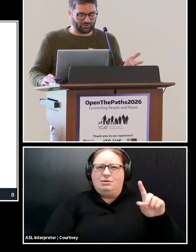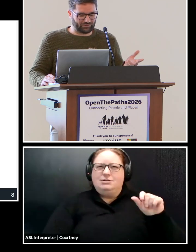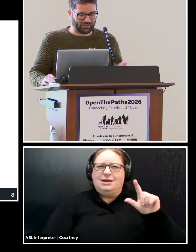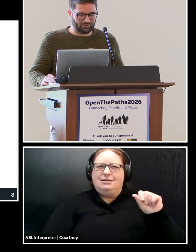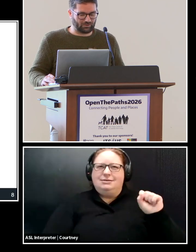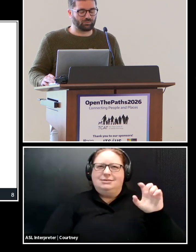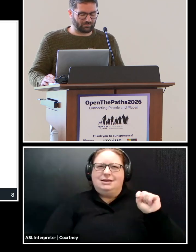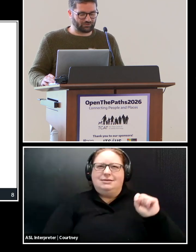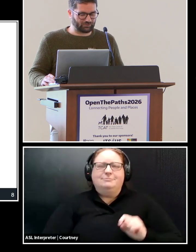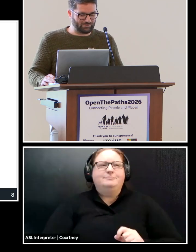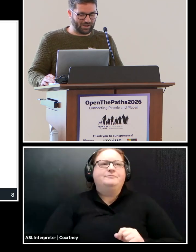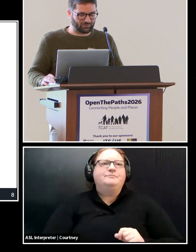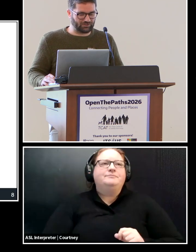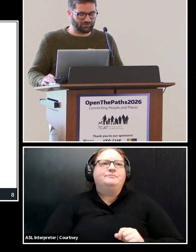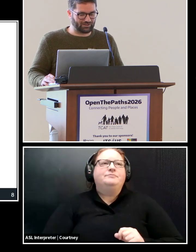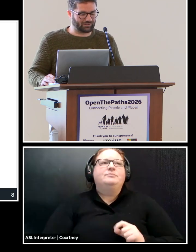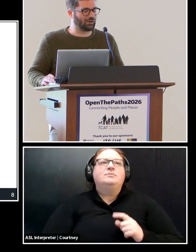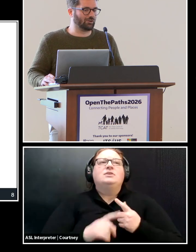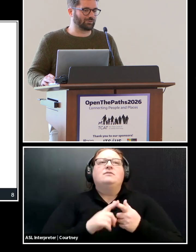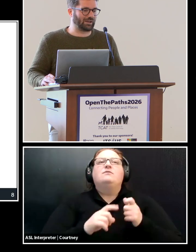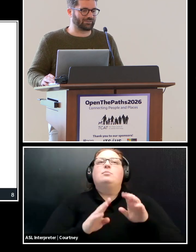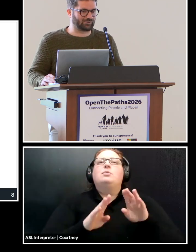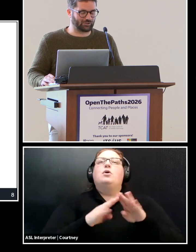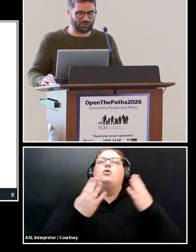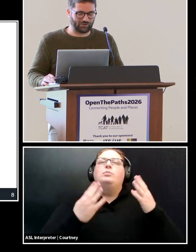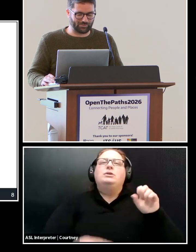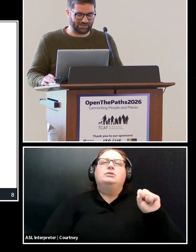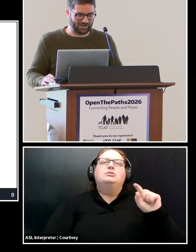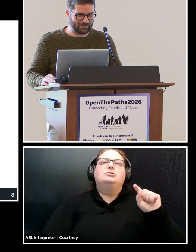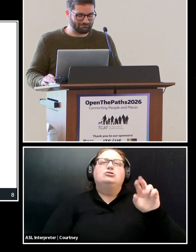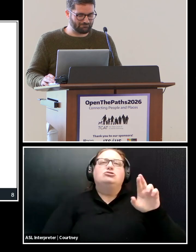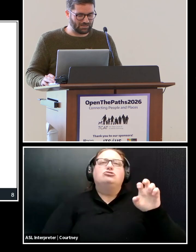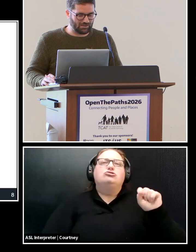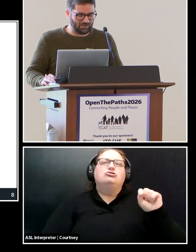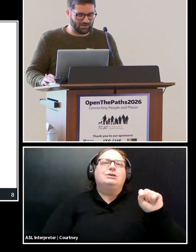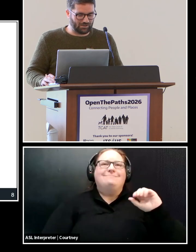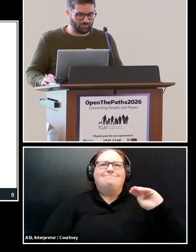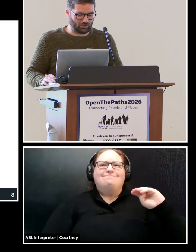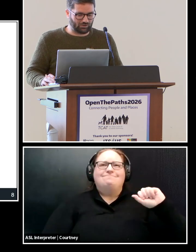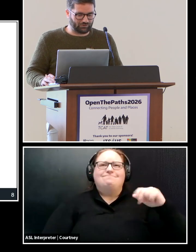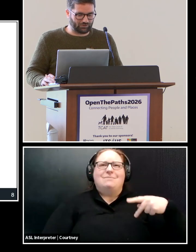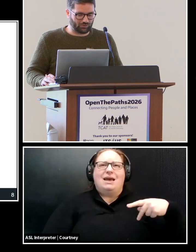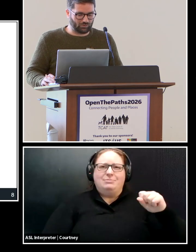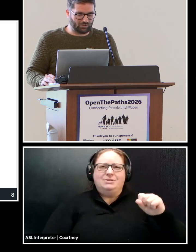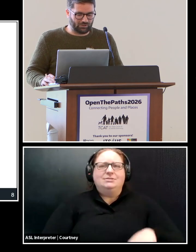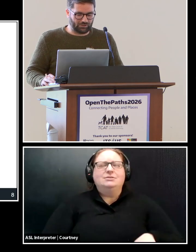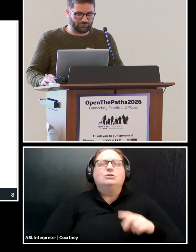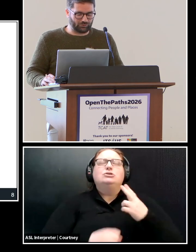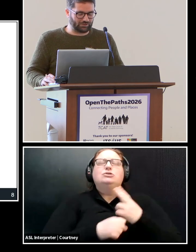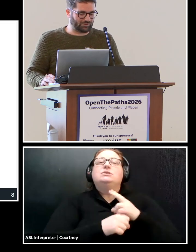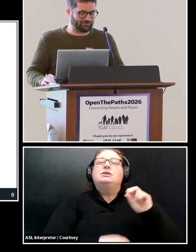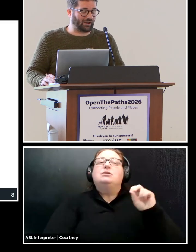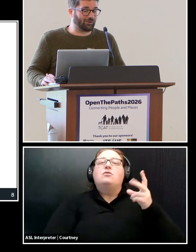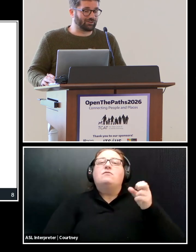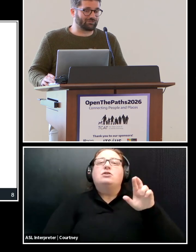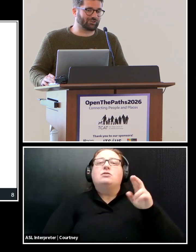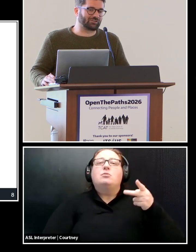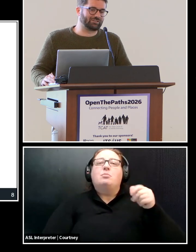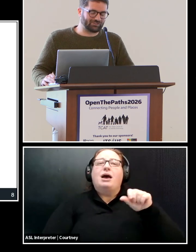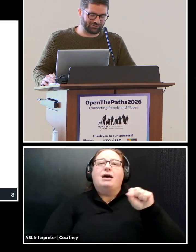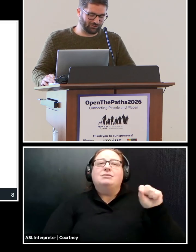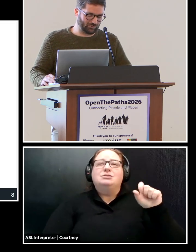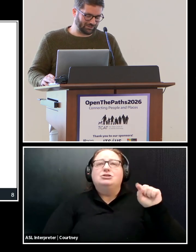open site OpenStreetMaps utilizing overpass turbo API. Um we're also doing some file conversions to